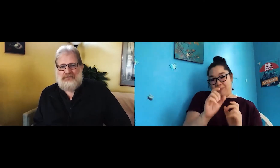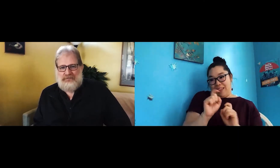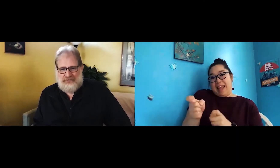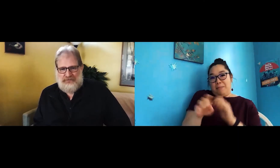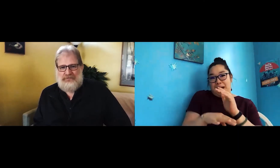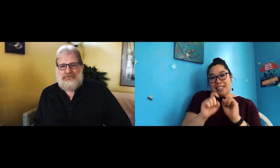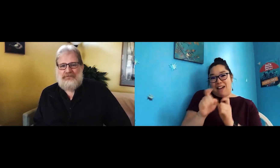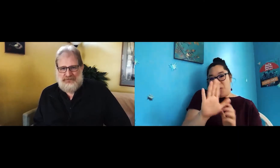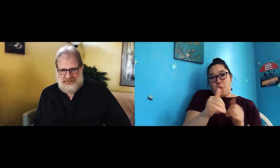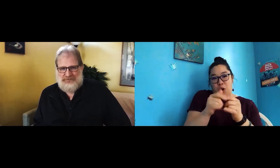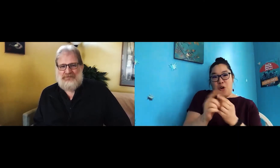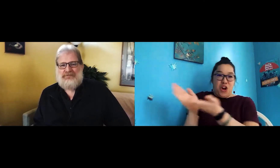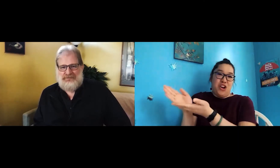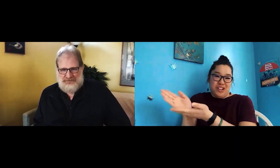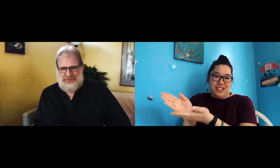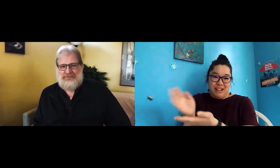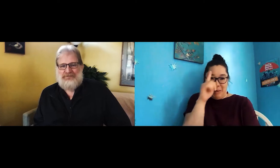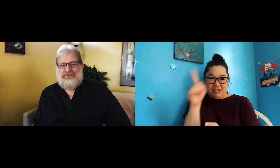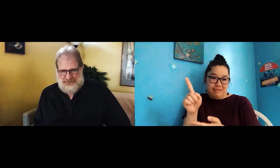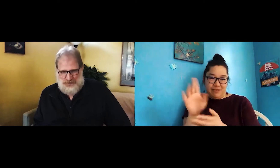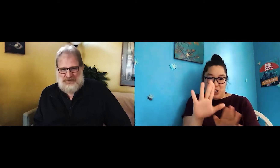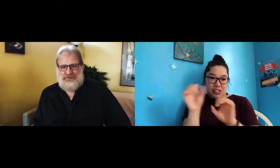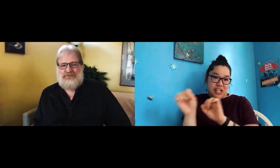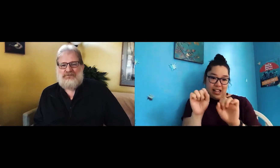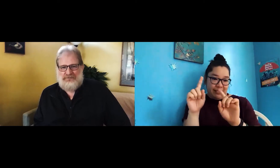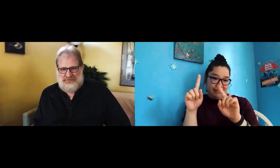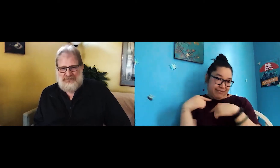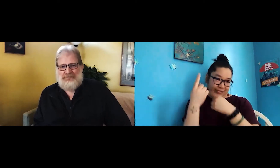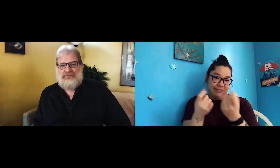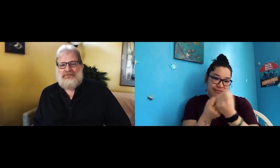basically dedicating the award to her because she has always been there for you, your constant